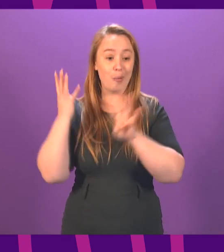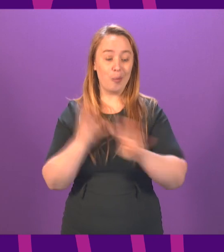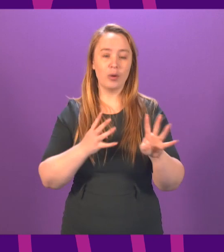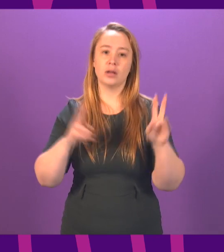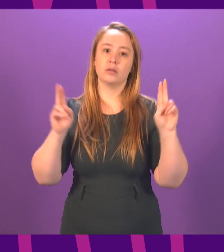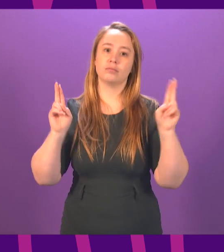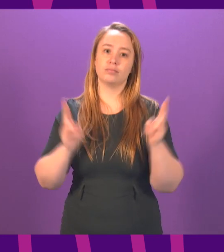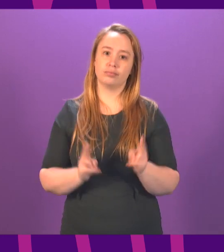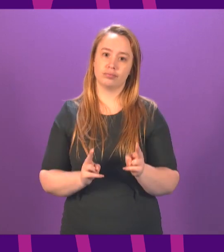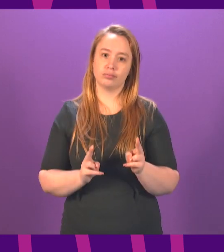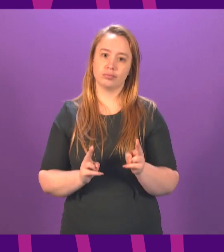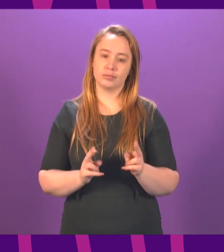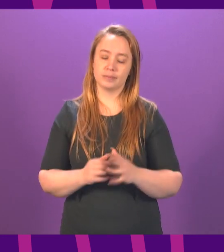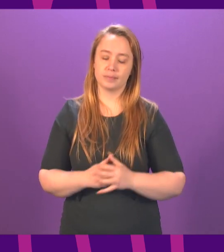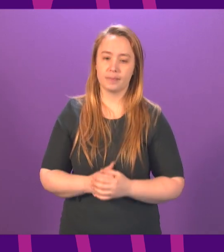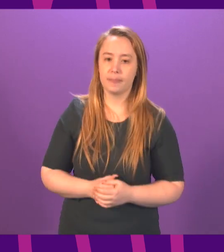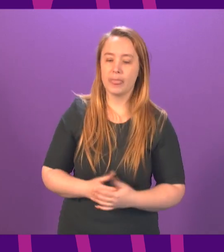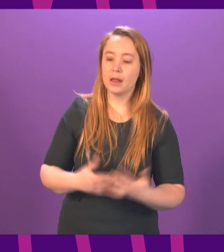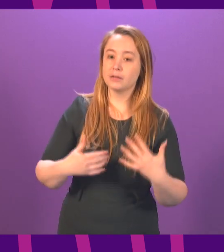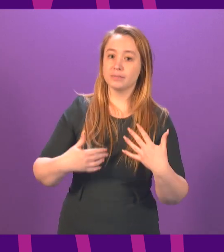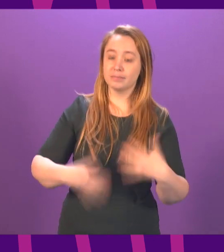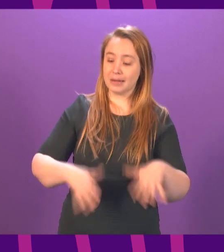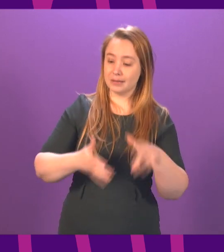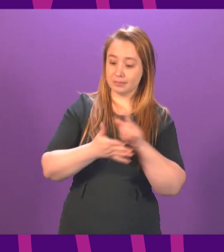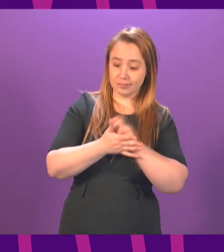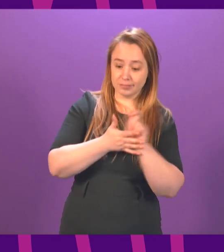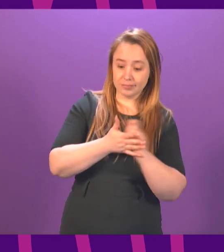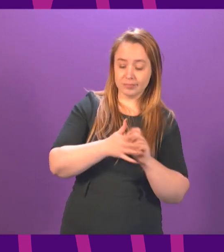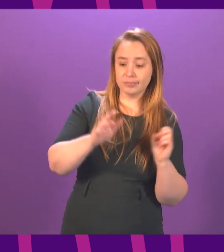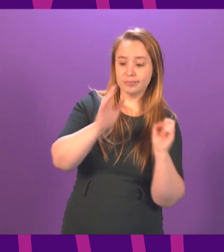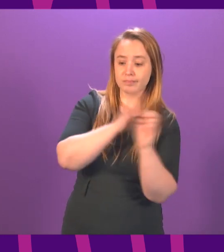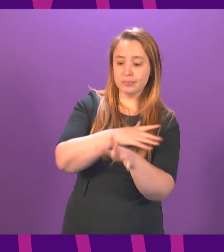alliance has written to the First Minister to say that its members have no option but to close,